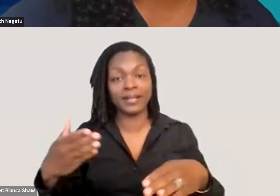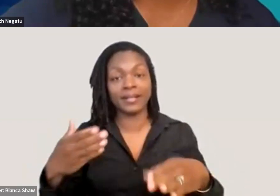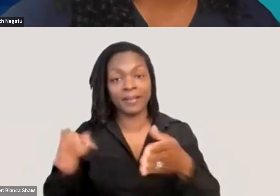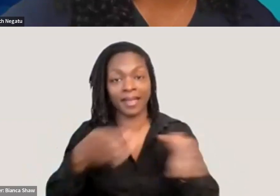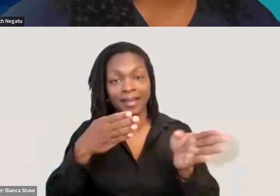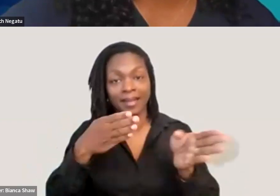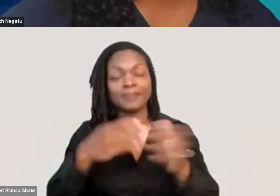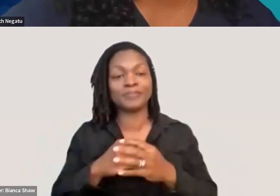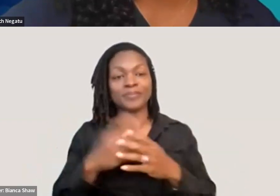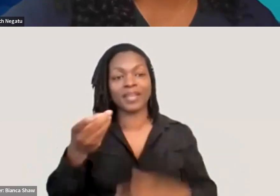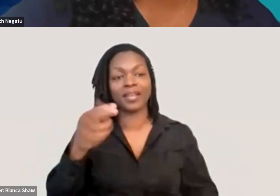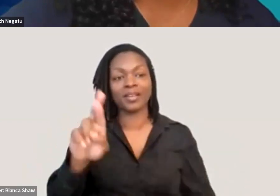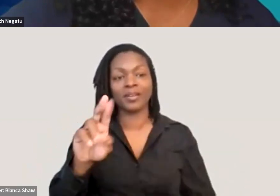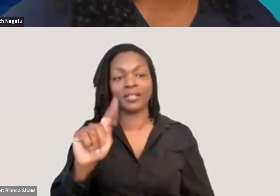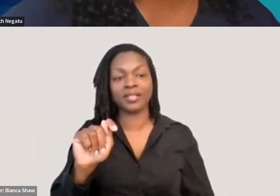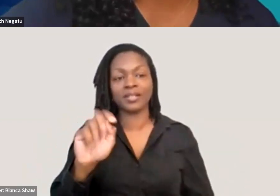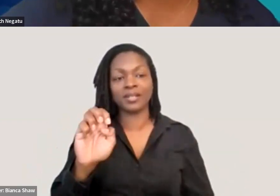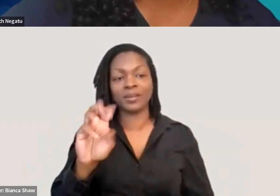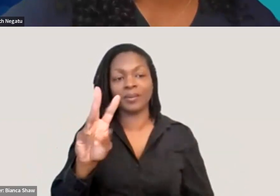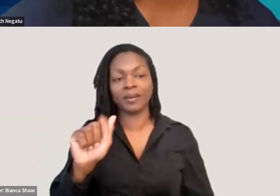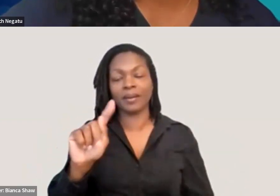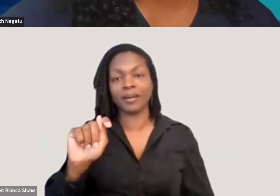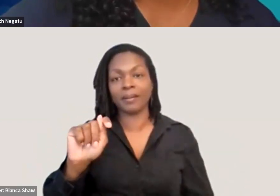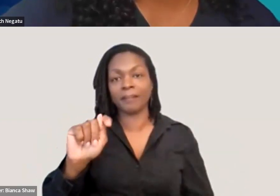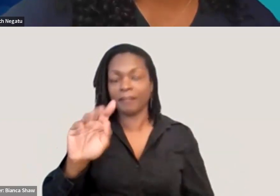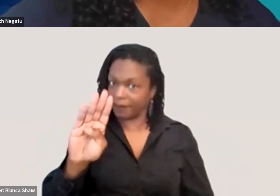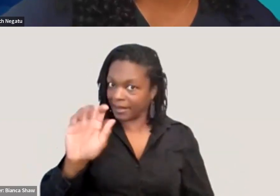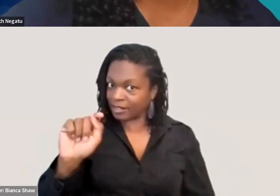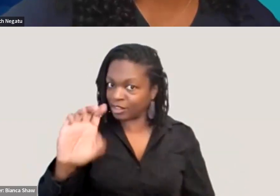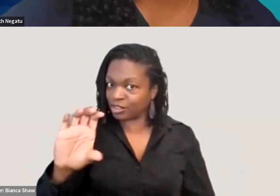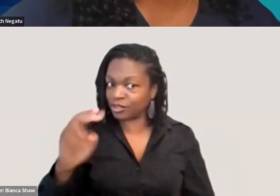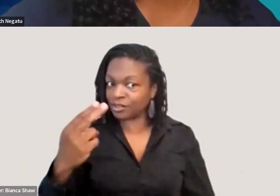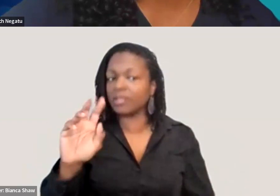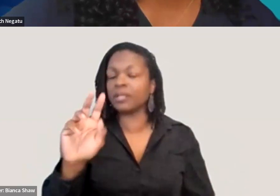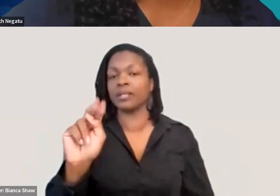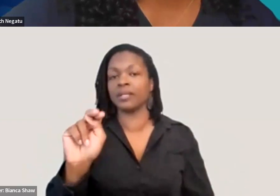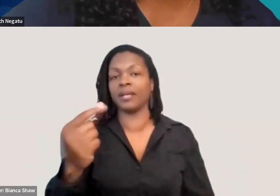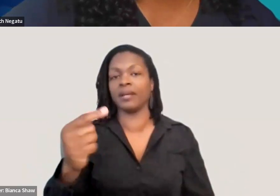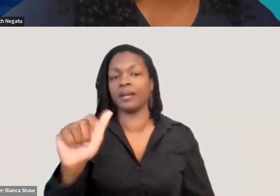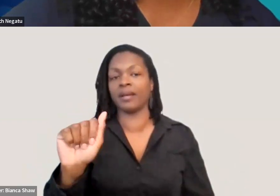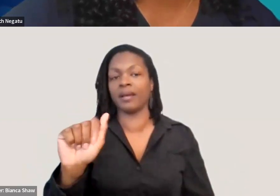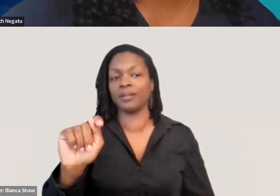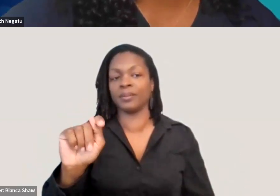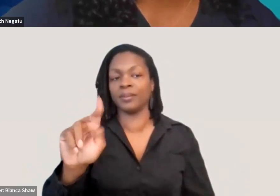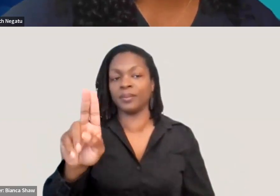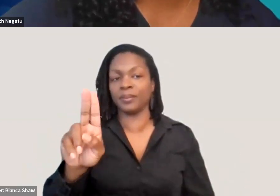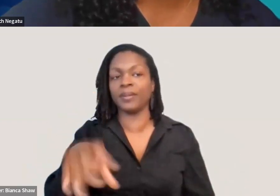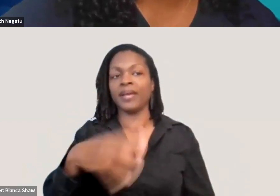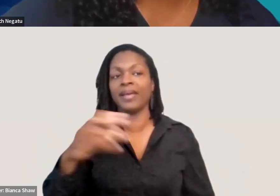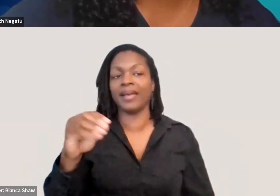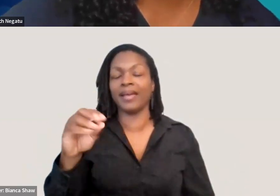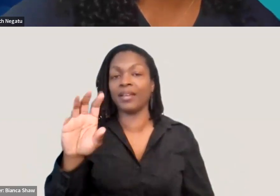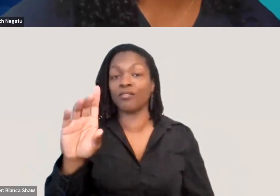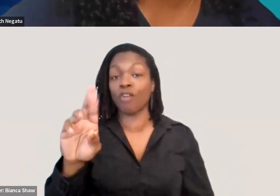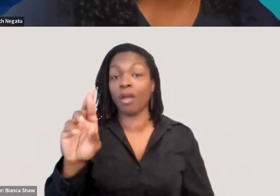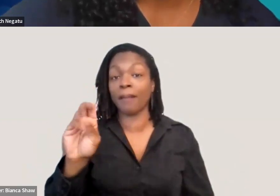and Robert Hans with planning. And performing performance at the Louisiana Department of Health.